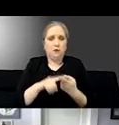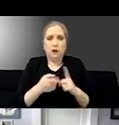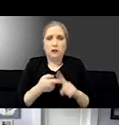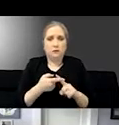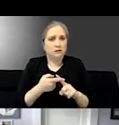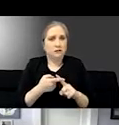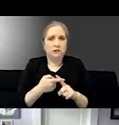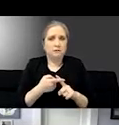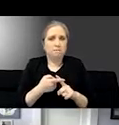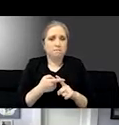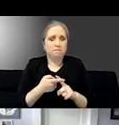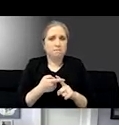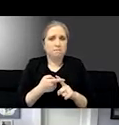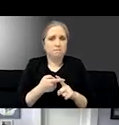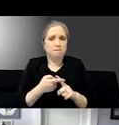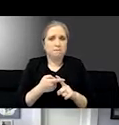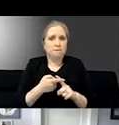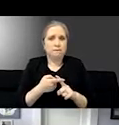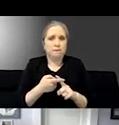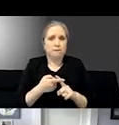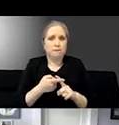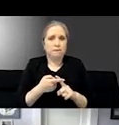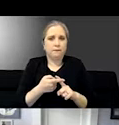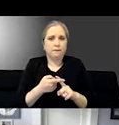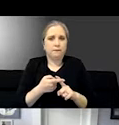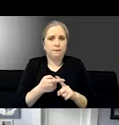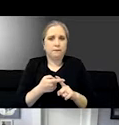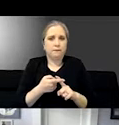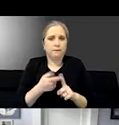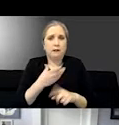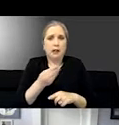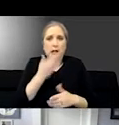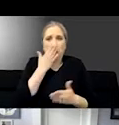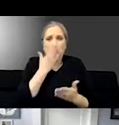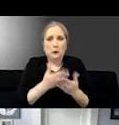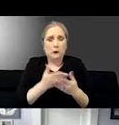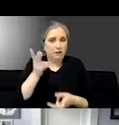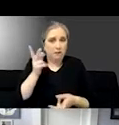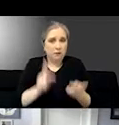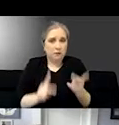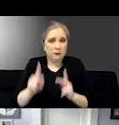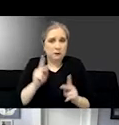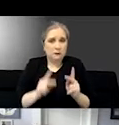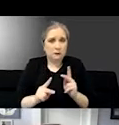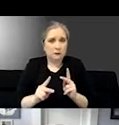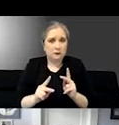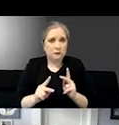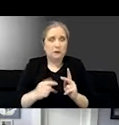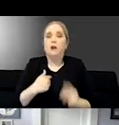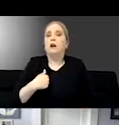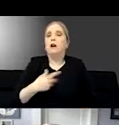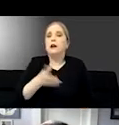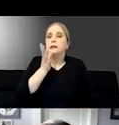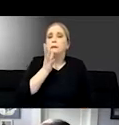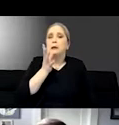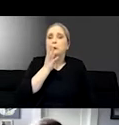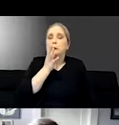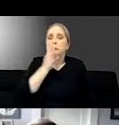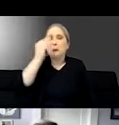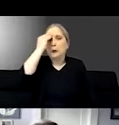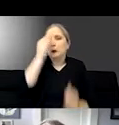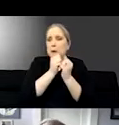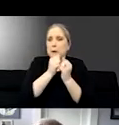As a mother, I know that without my friends and the support of other people, I would have been screwed.